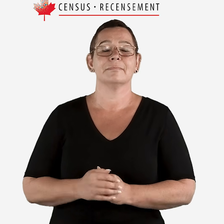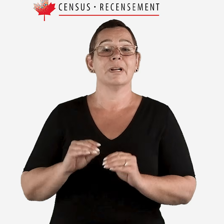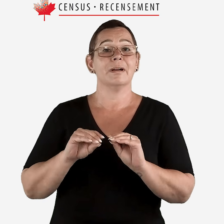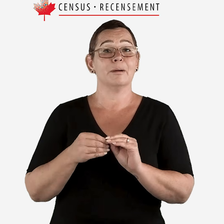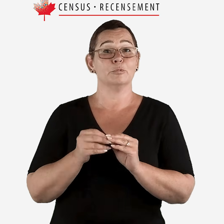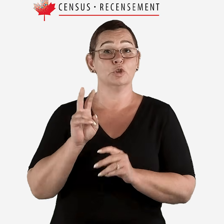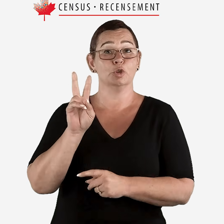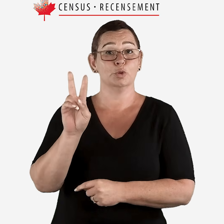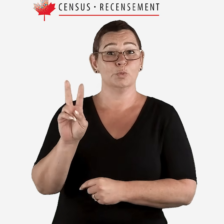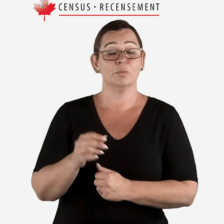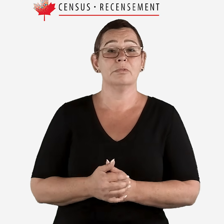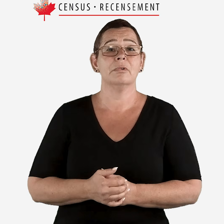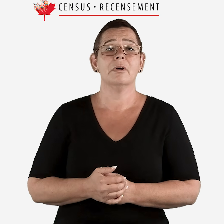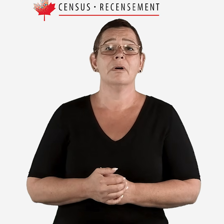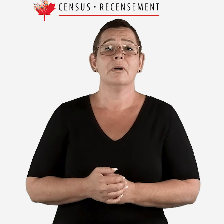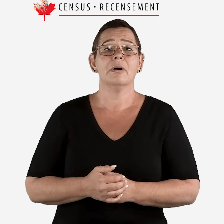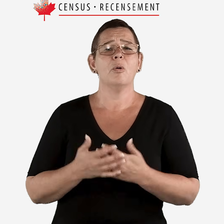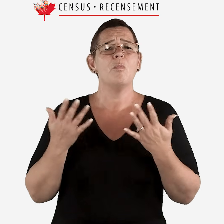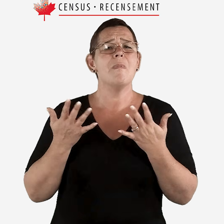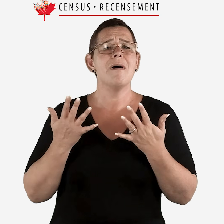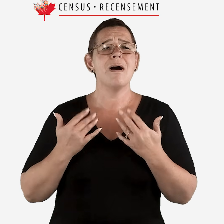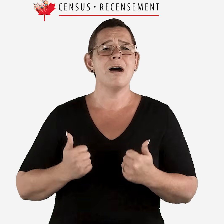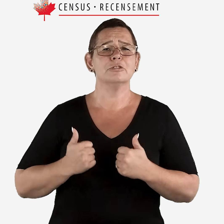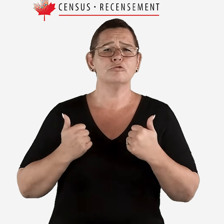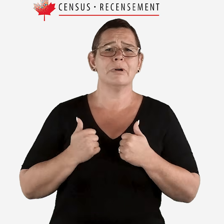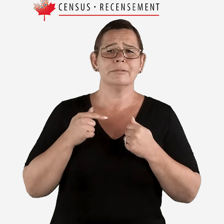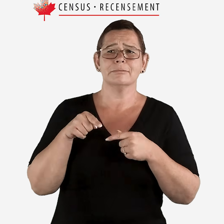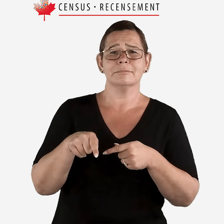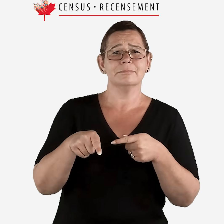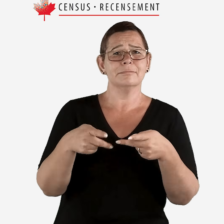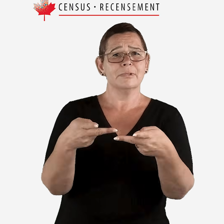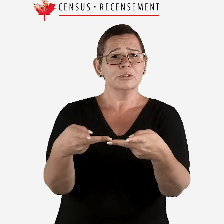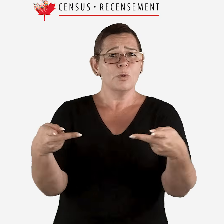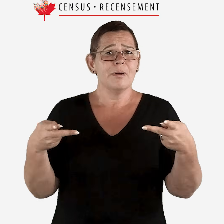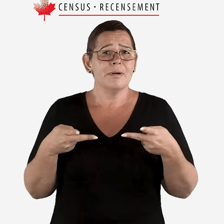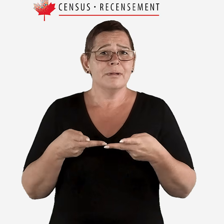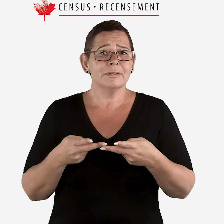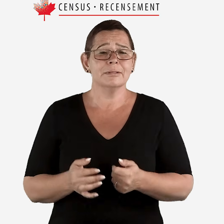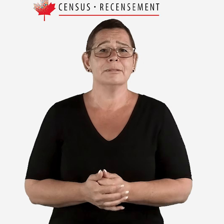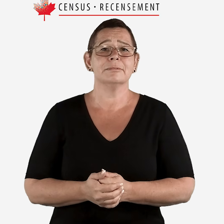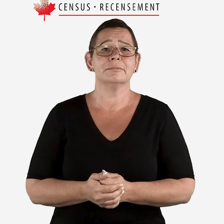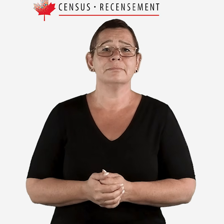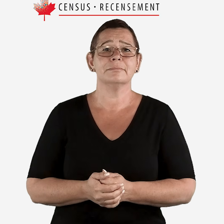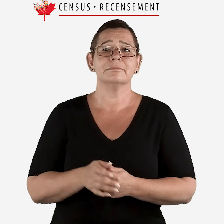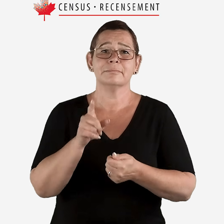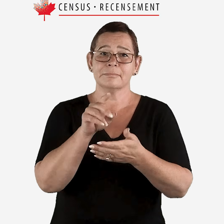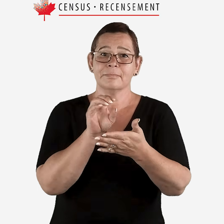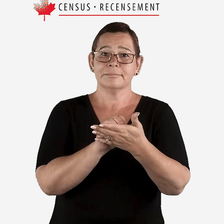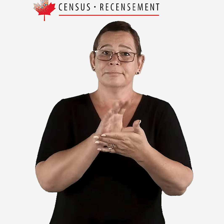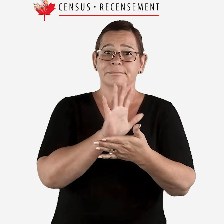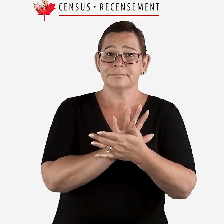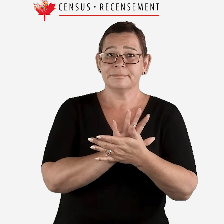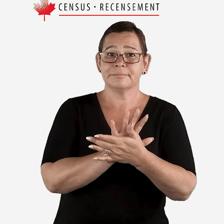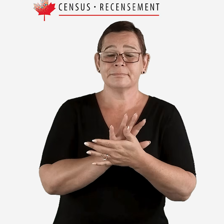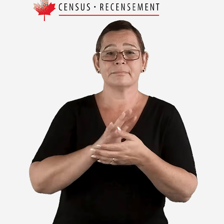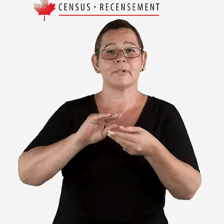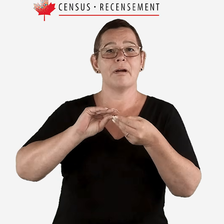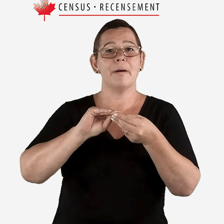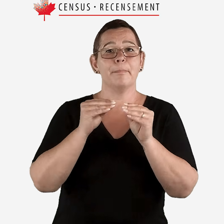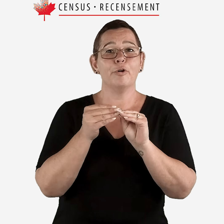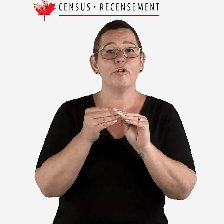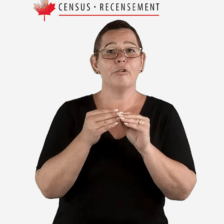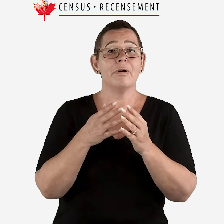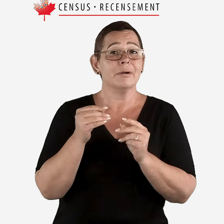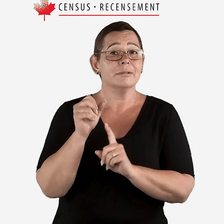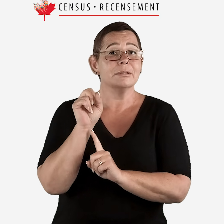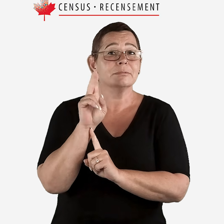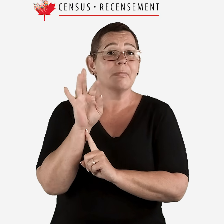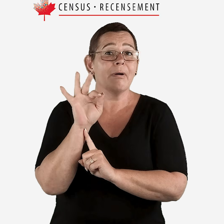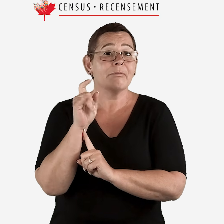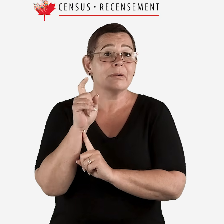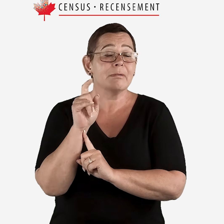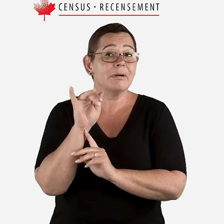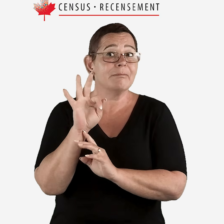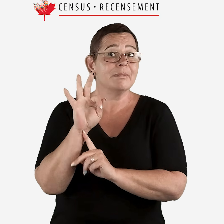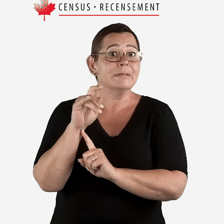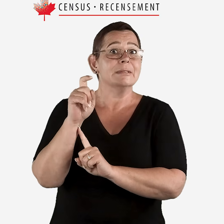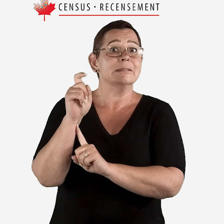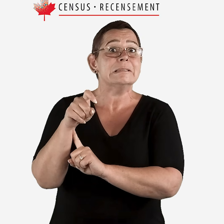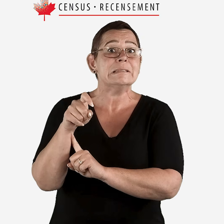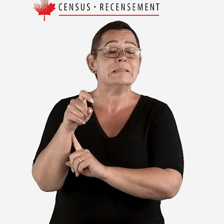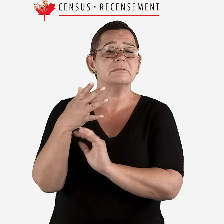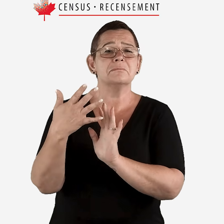2. What is the address of this dwelling? Write-in field: Number (and suffix, if applicable)